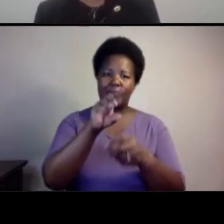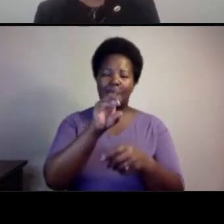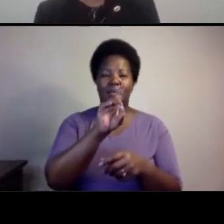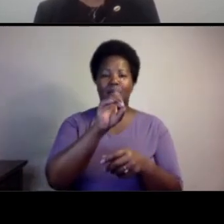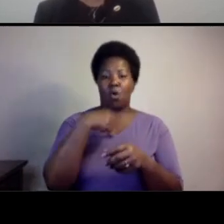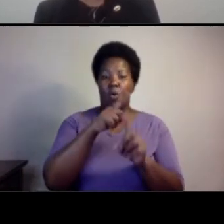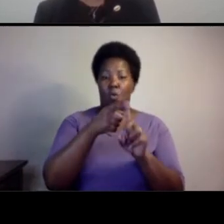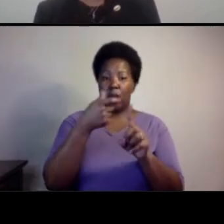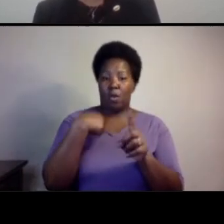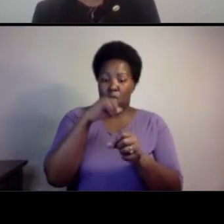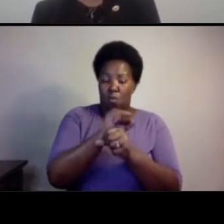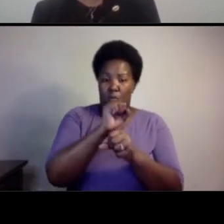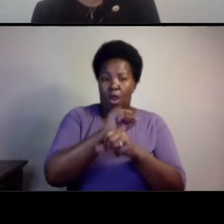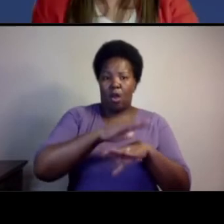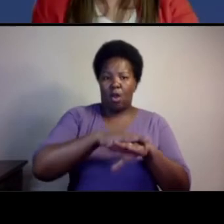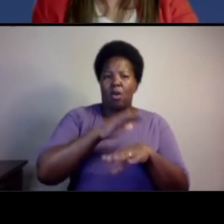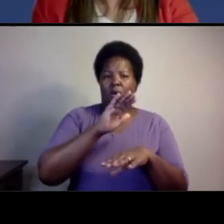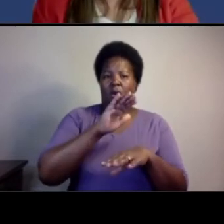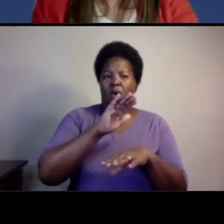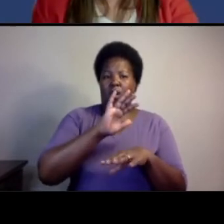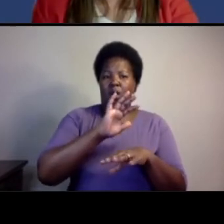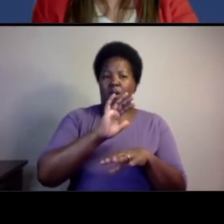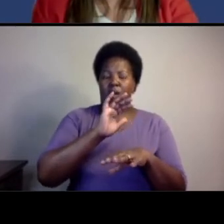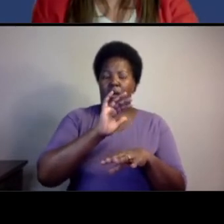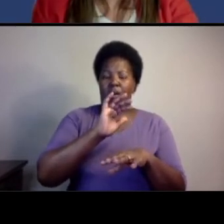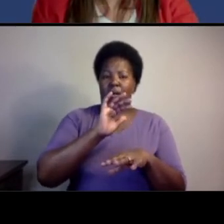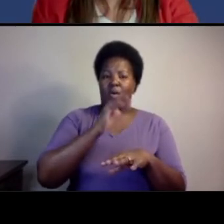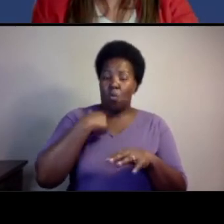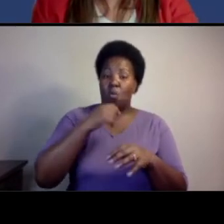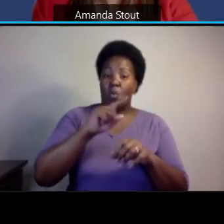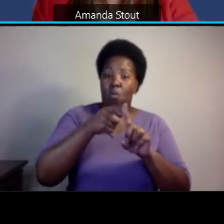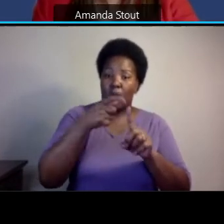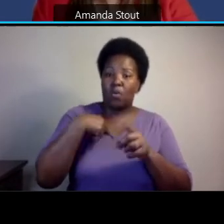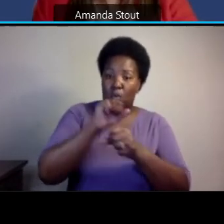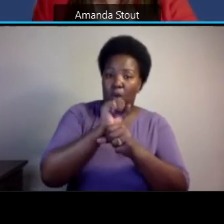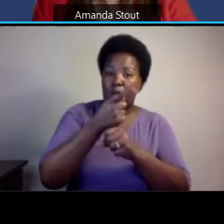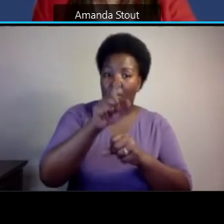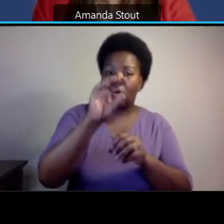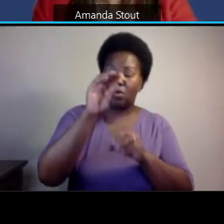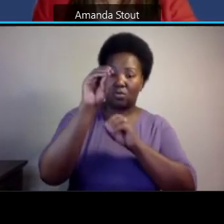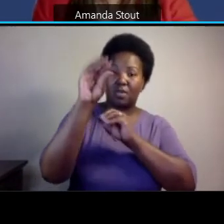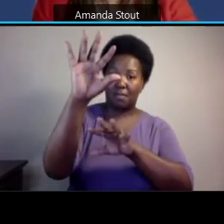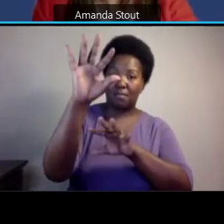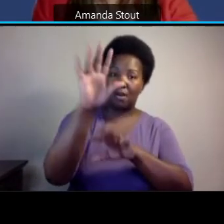areas that that are most appropriate um for those cameras so the answer is not not as part of this